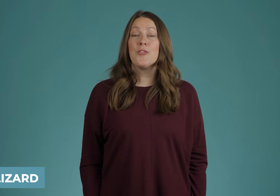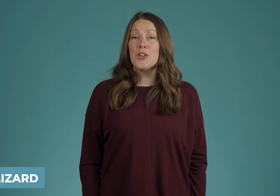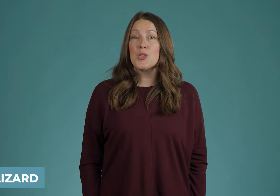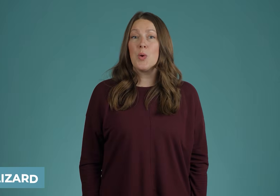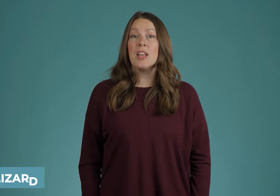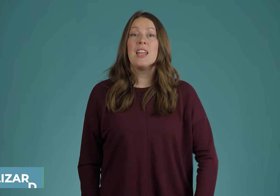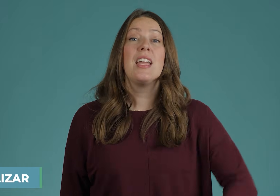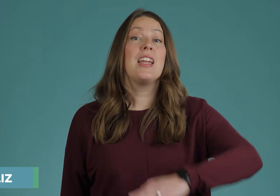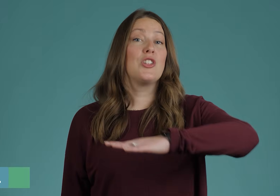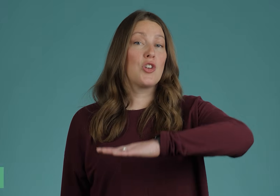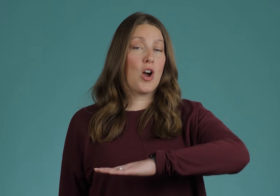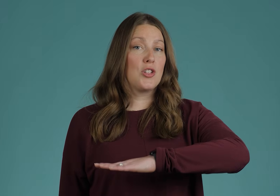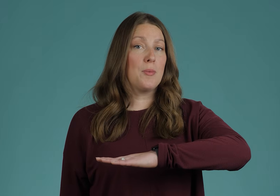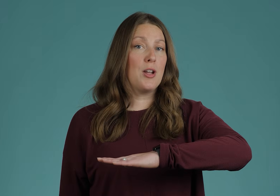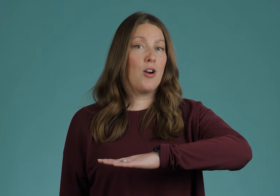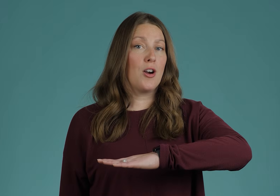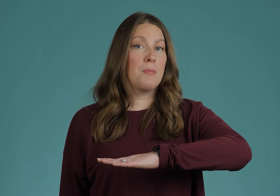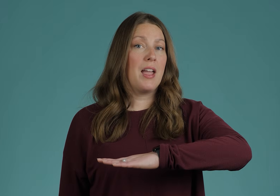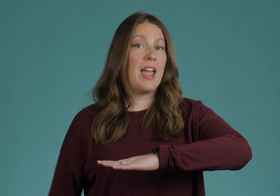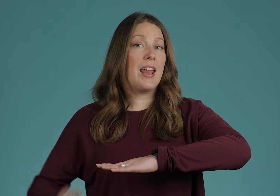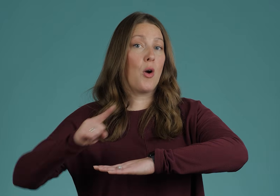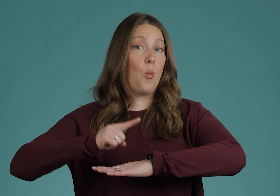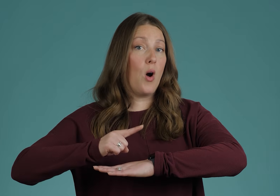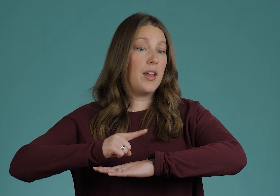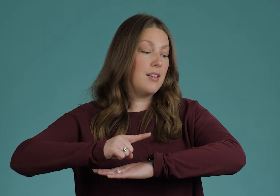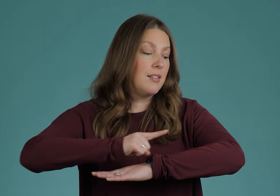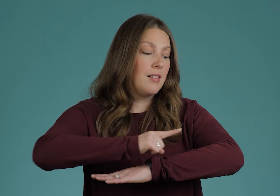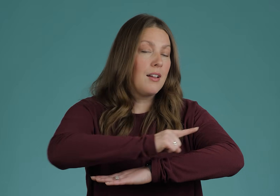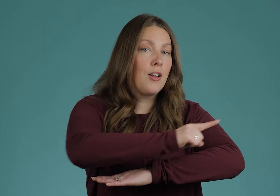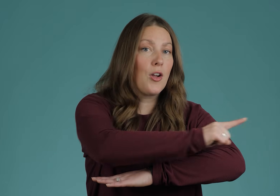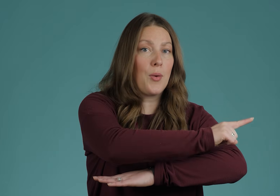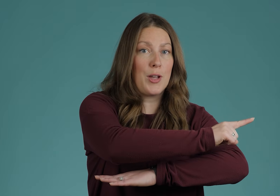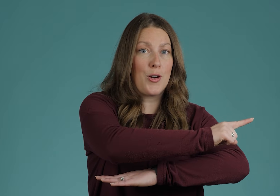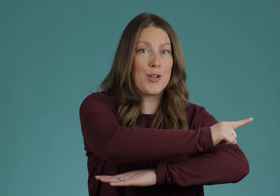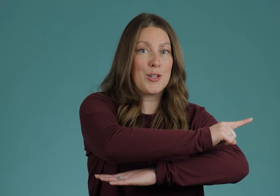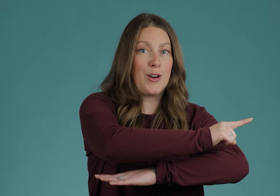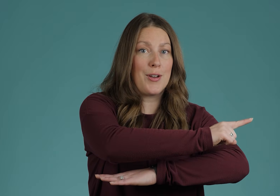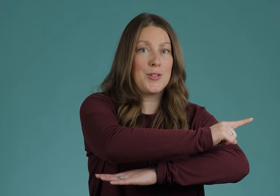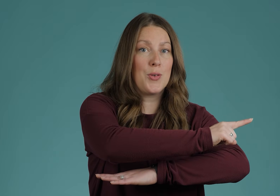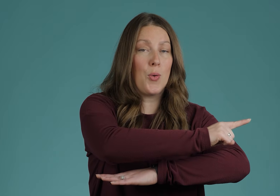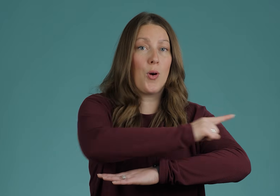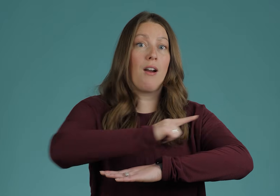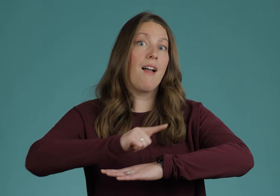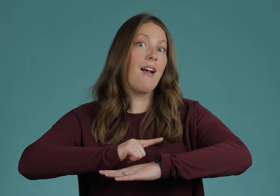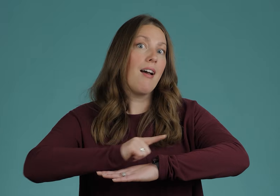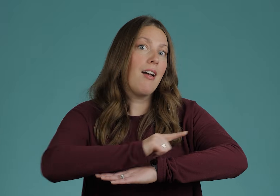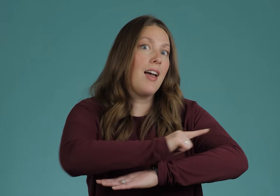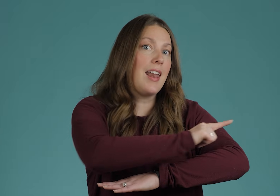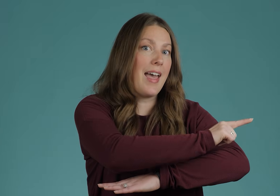The first one is your non-dominant arm